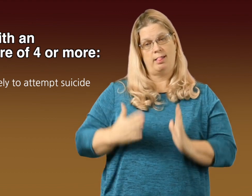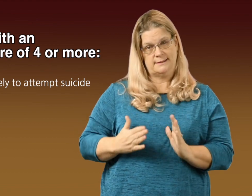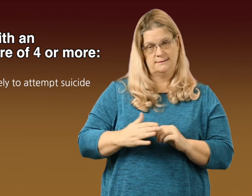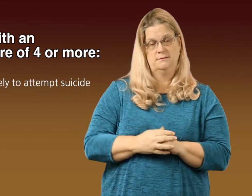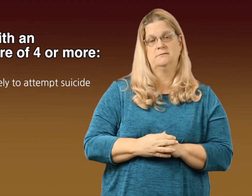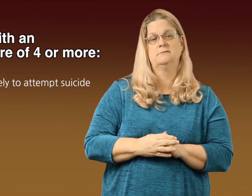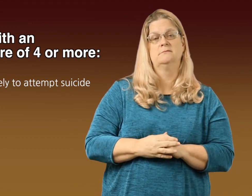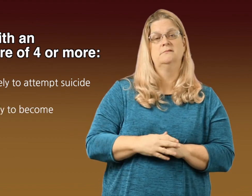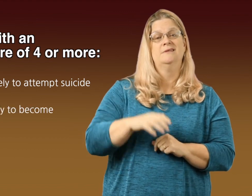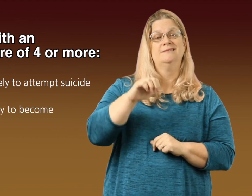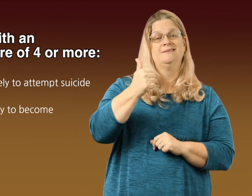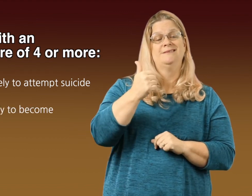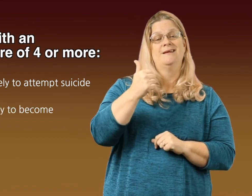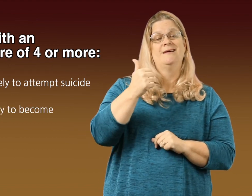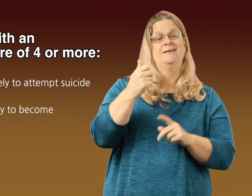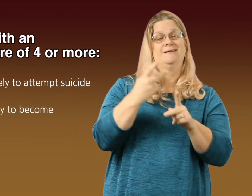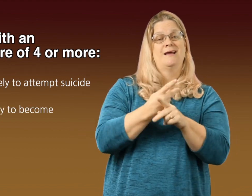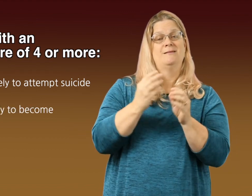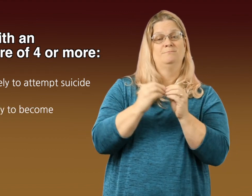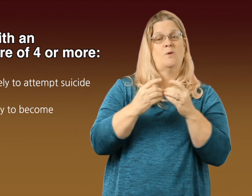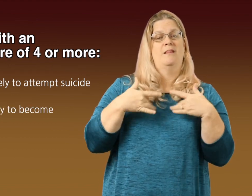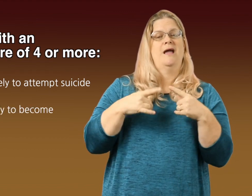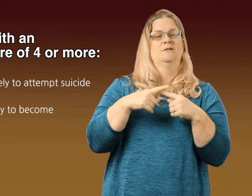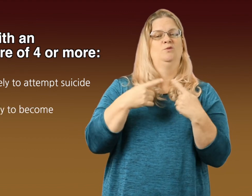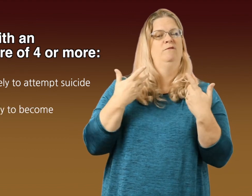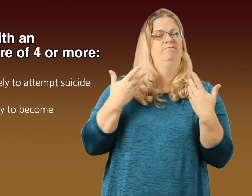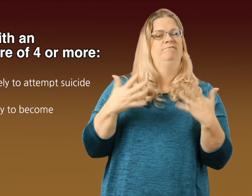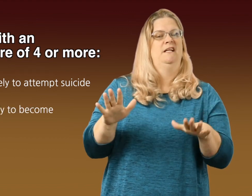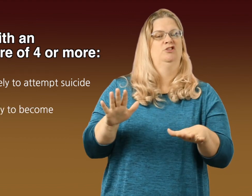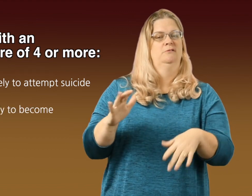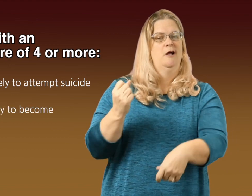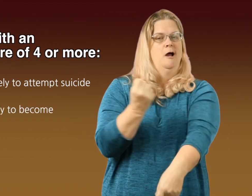and 10 times more likely to have injected street drugs.